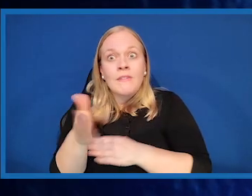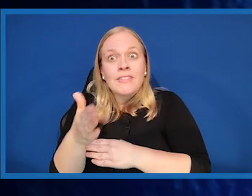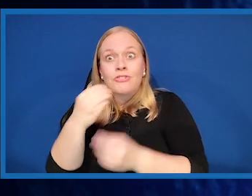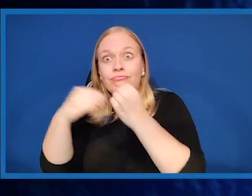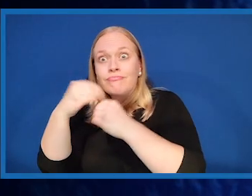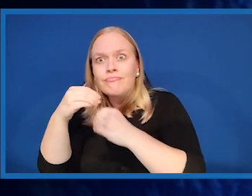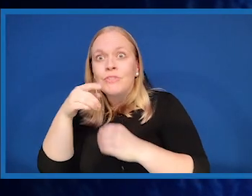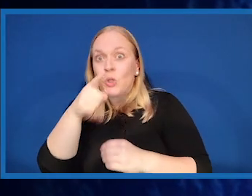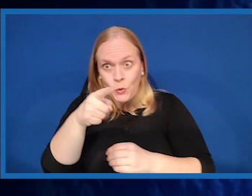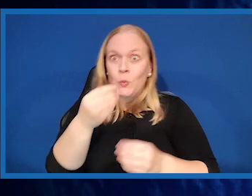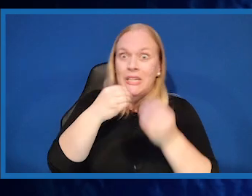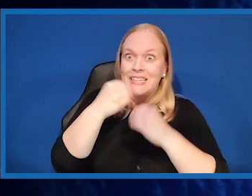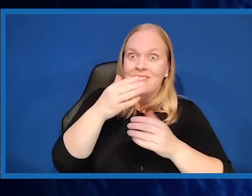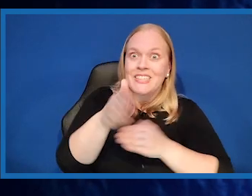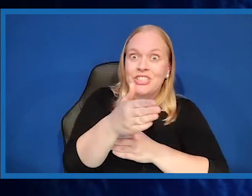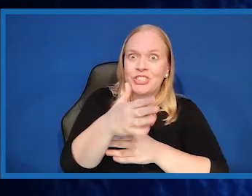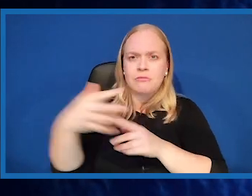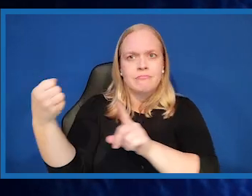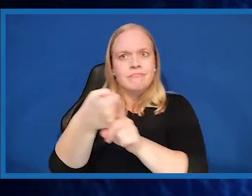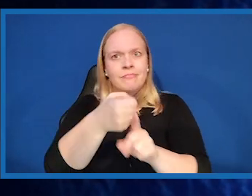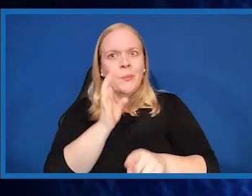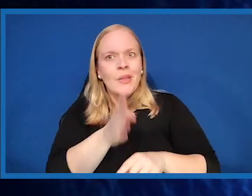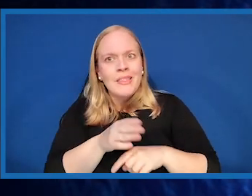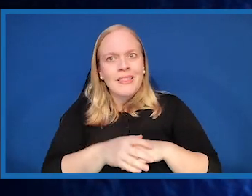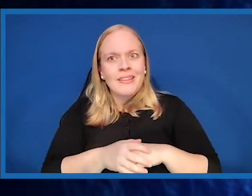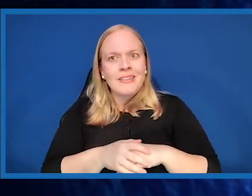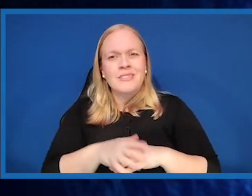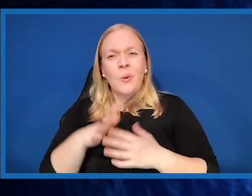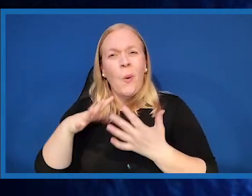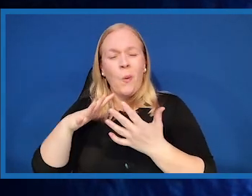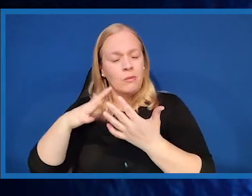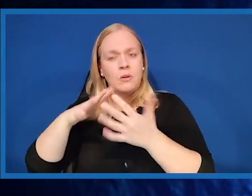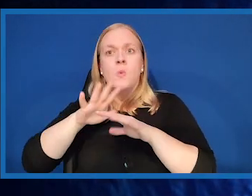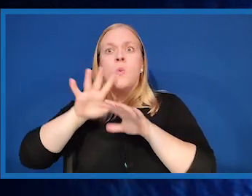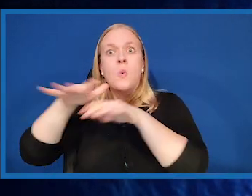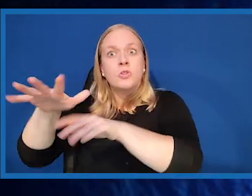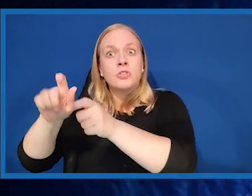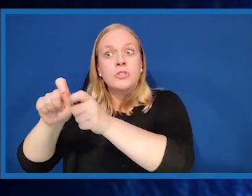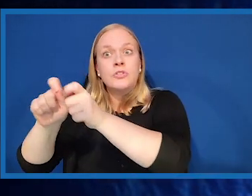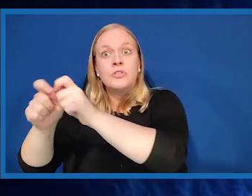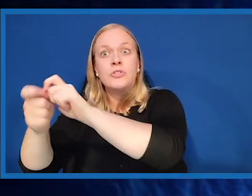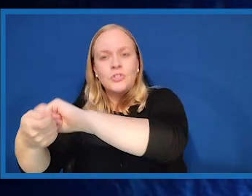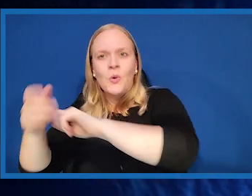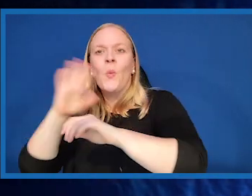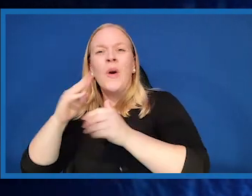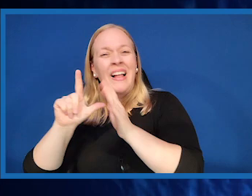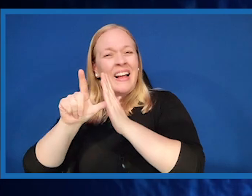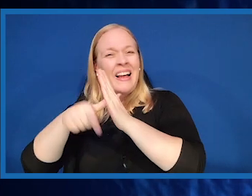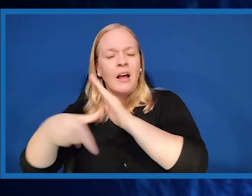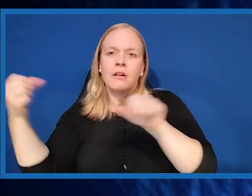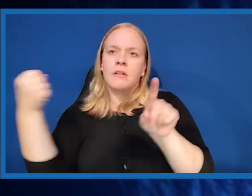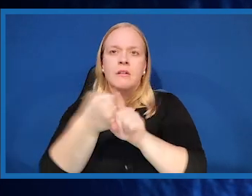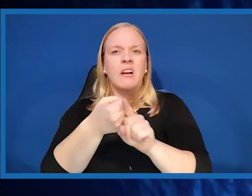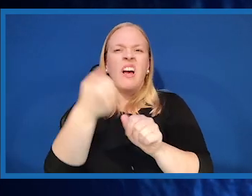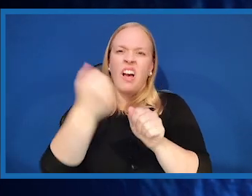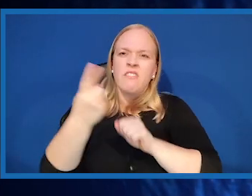IN THE ECOSYSTEM, ALTHOUGH YOU'RE NOT IN A COASTAL AREA, WILL EVENTUALLY AFFECT EVERYBODY ON EARTH. YEAH, EVERYTHING'S